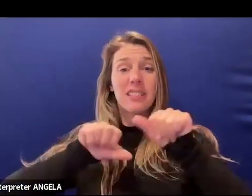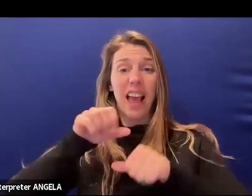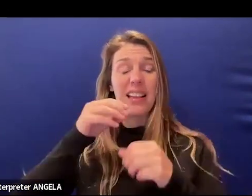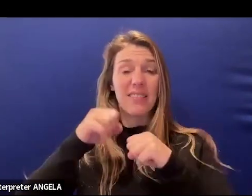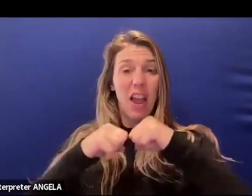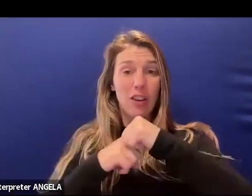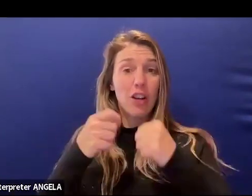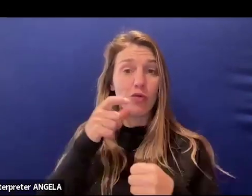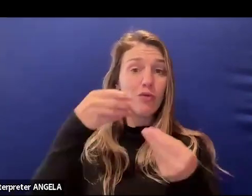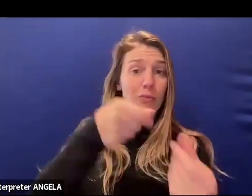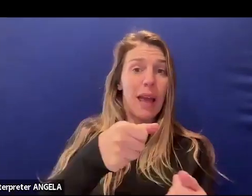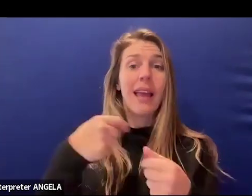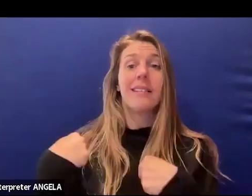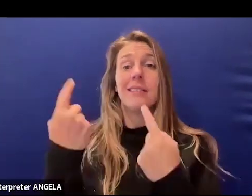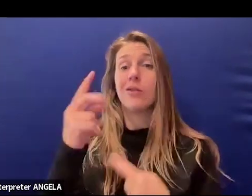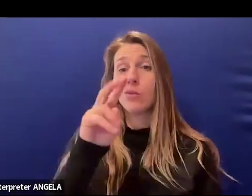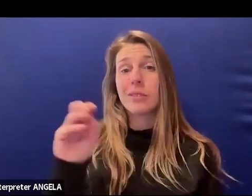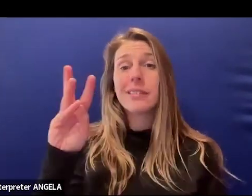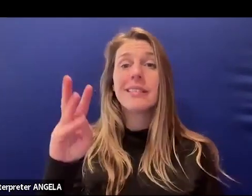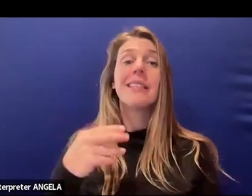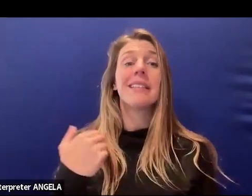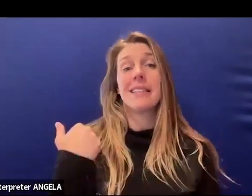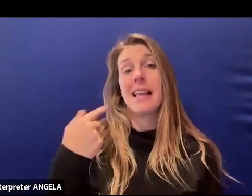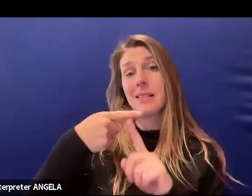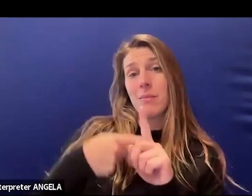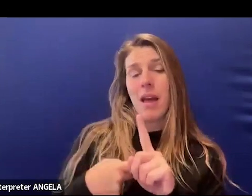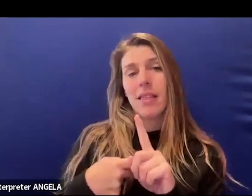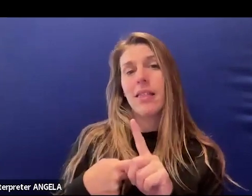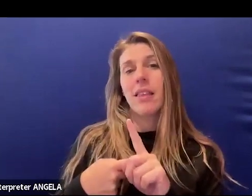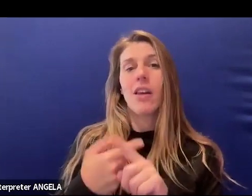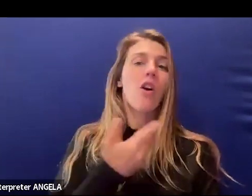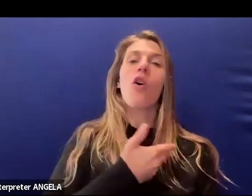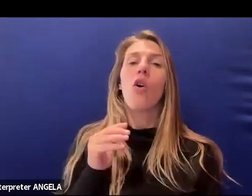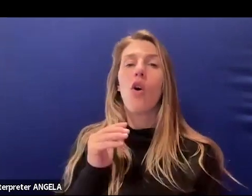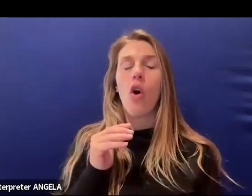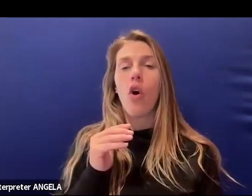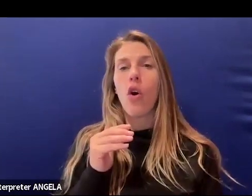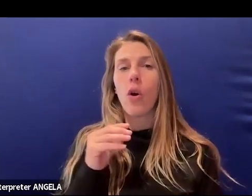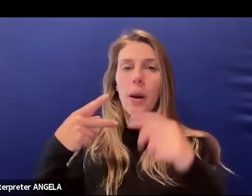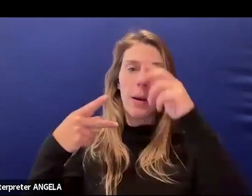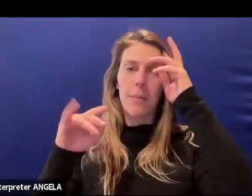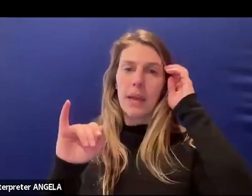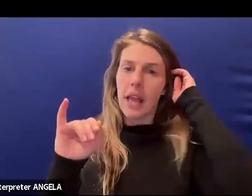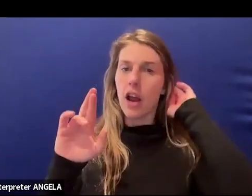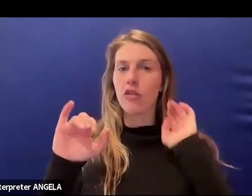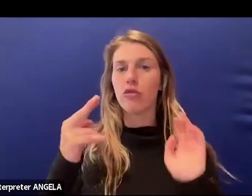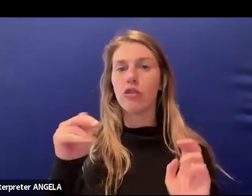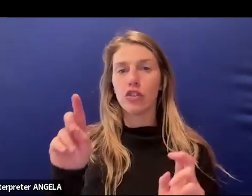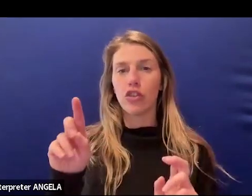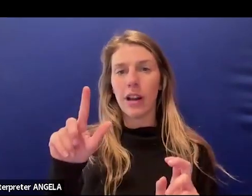and we've been funded since 2006. Just this last month or so, our founding PI Richard Ladner